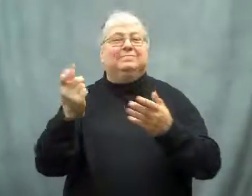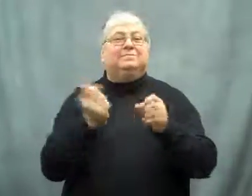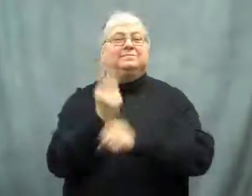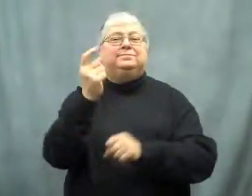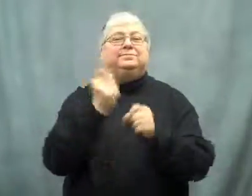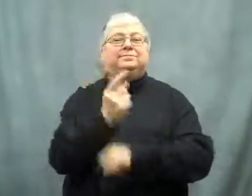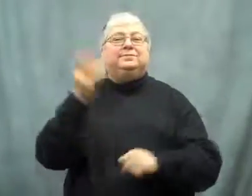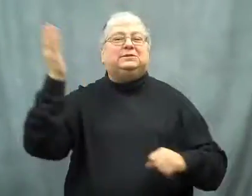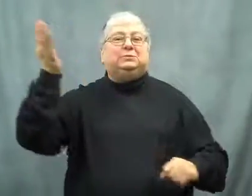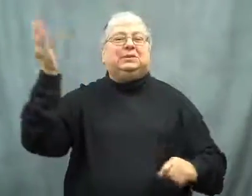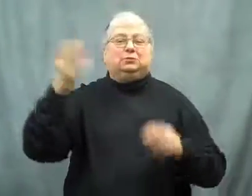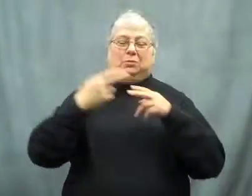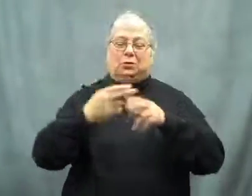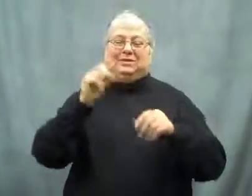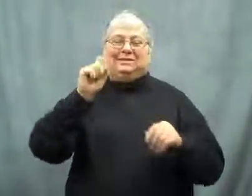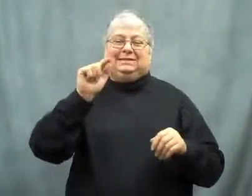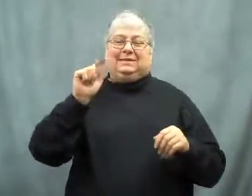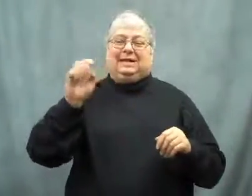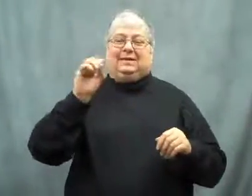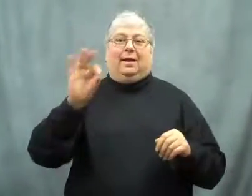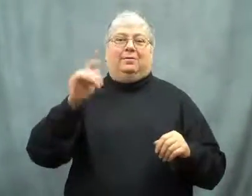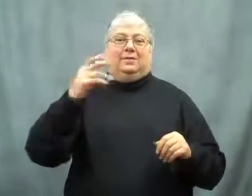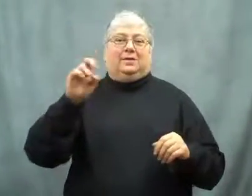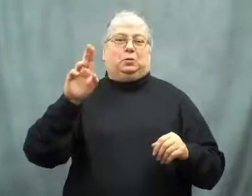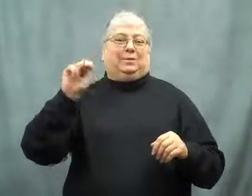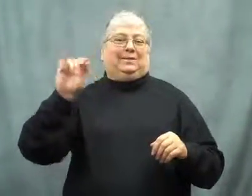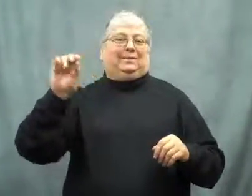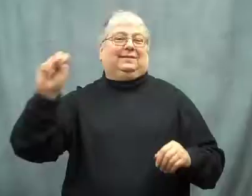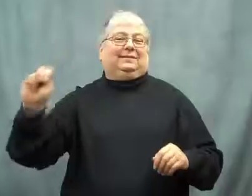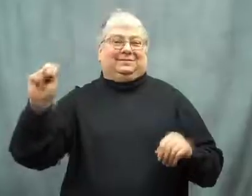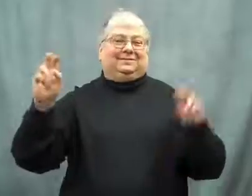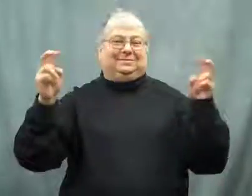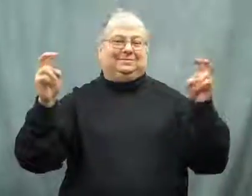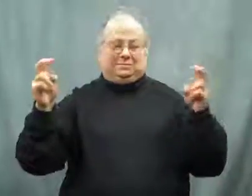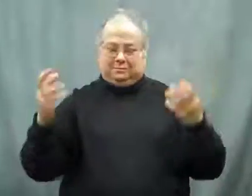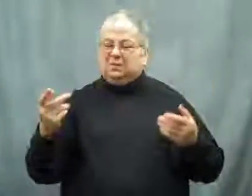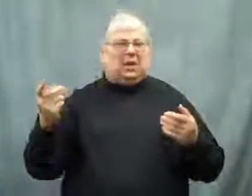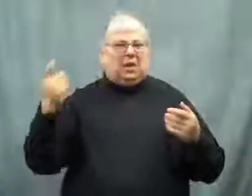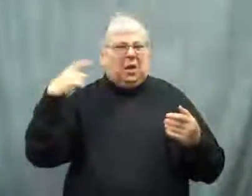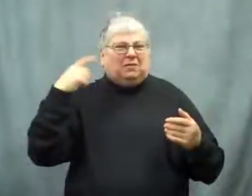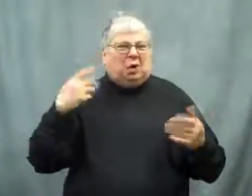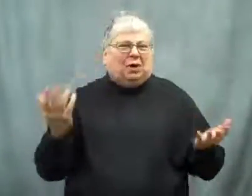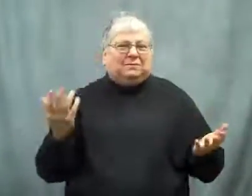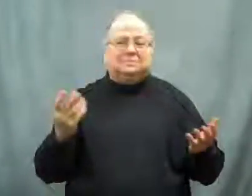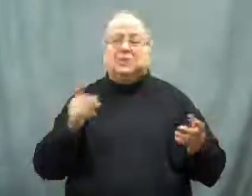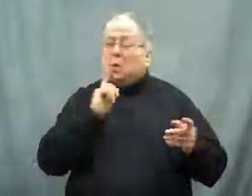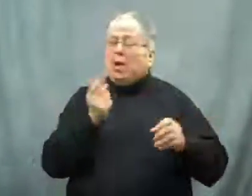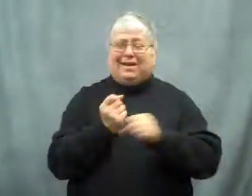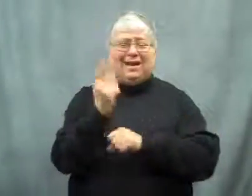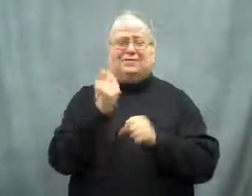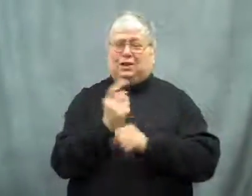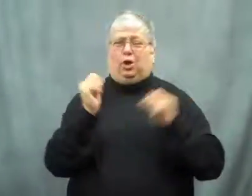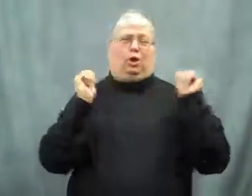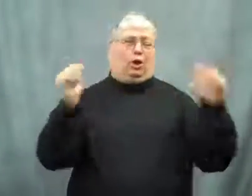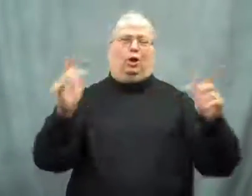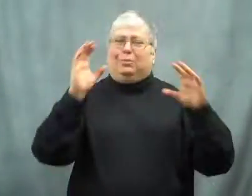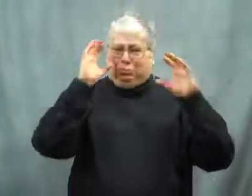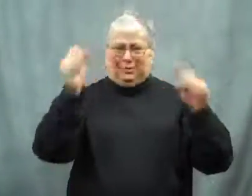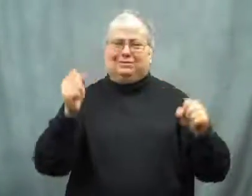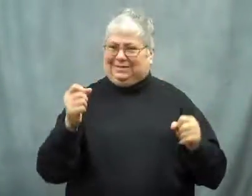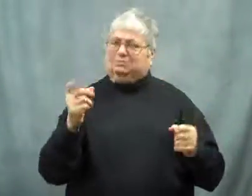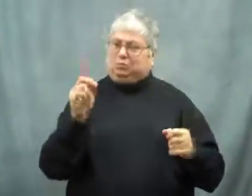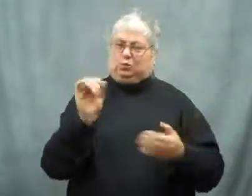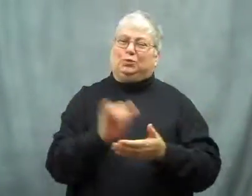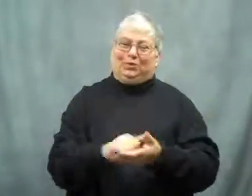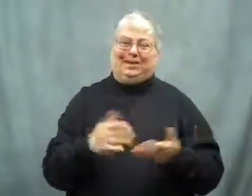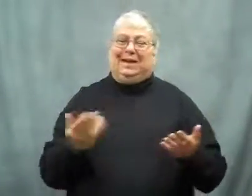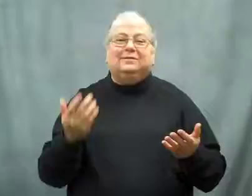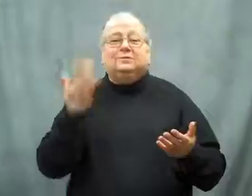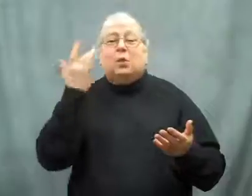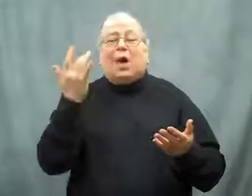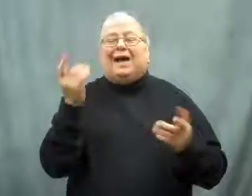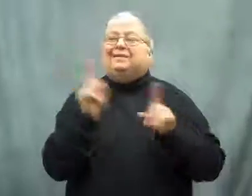to give the annual State of the Union Address.